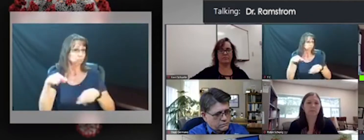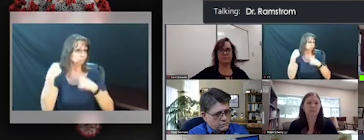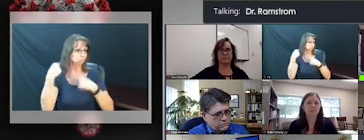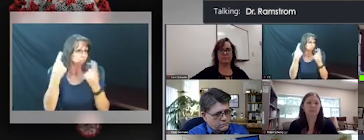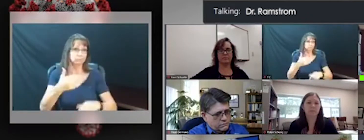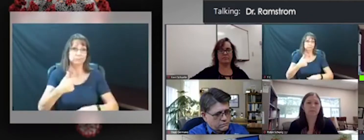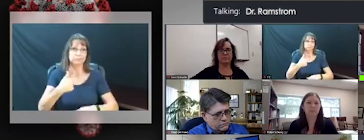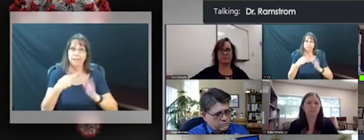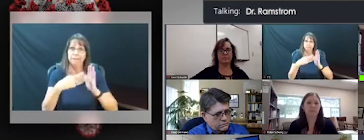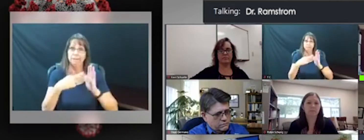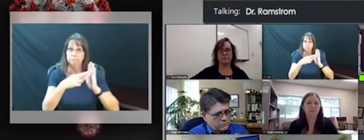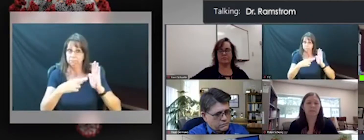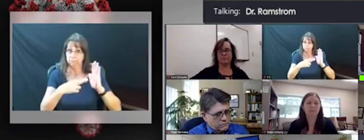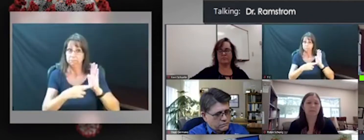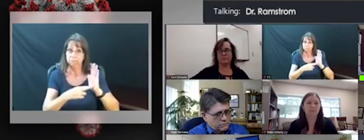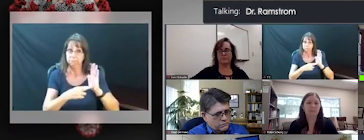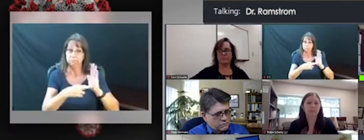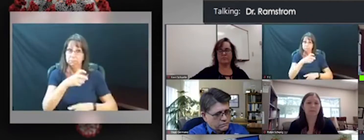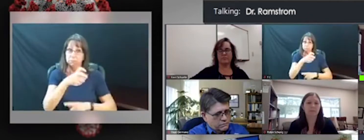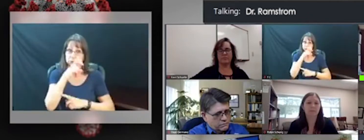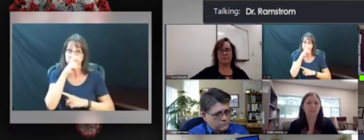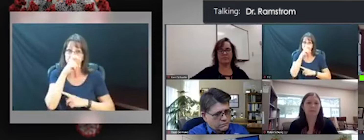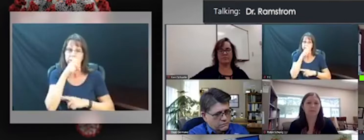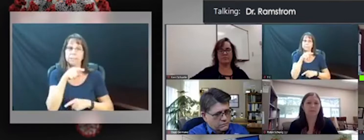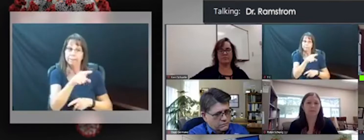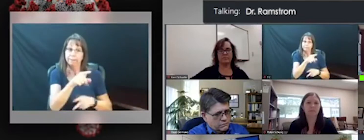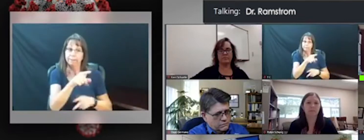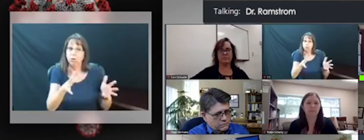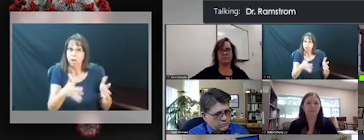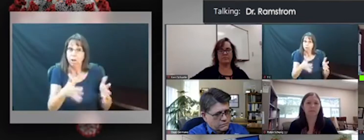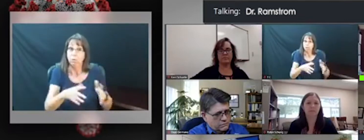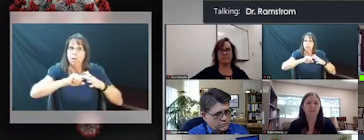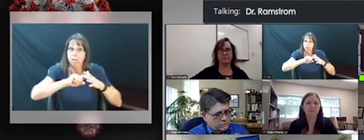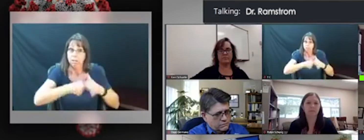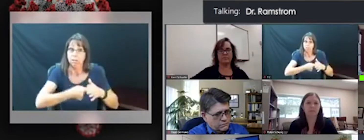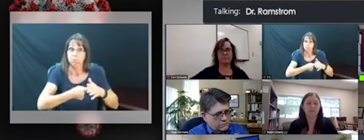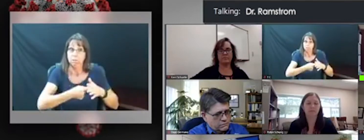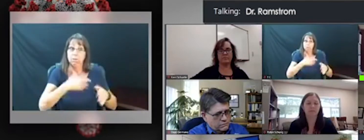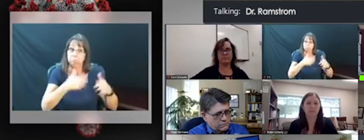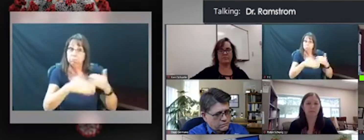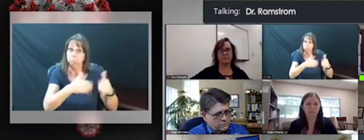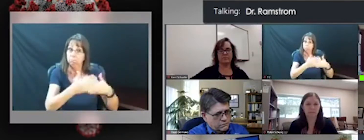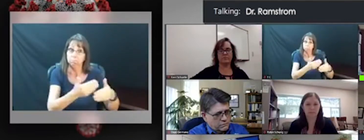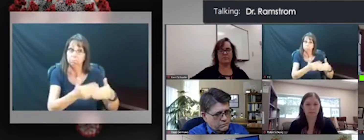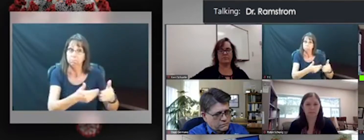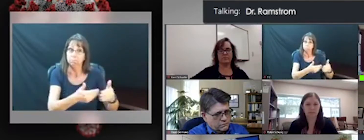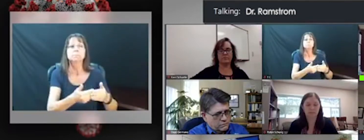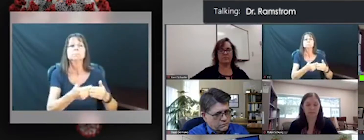outbreak. So, they're implementing those. Those include regular testing of staff and